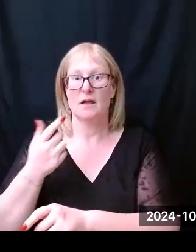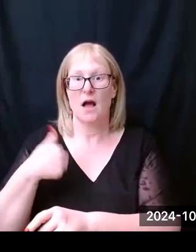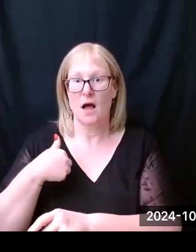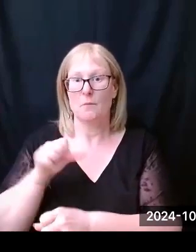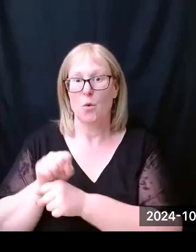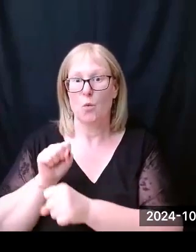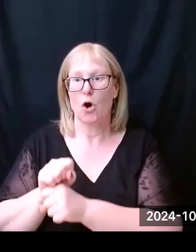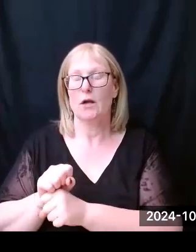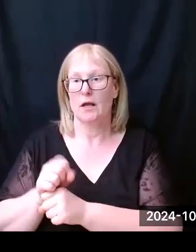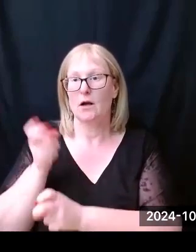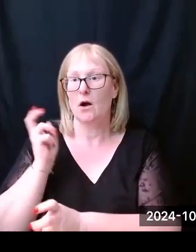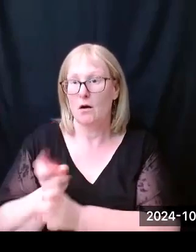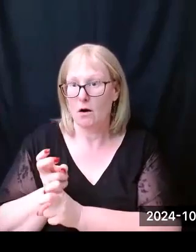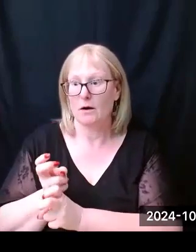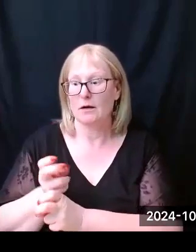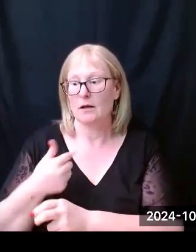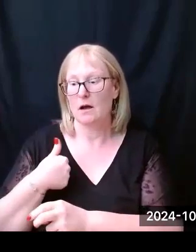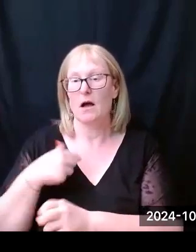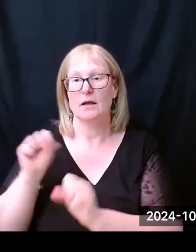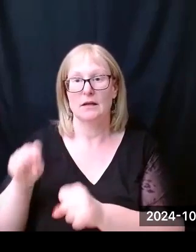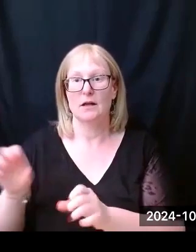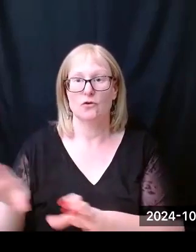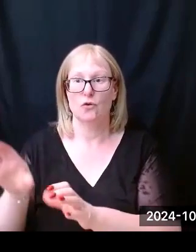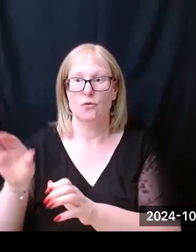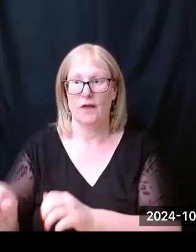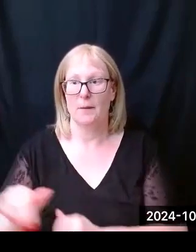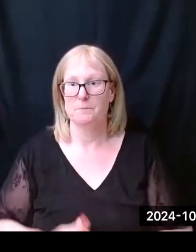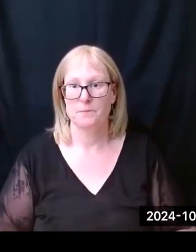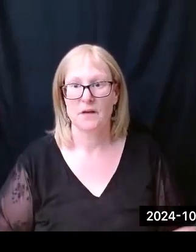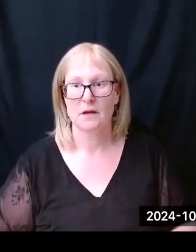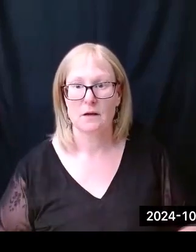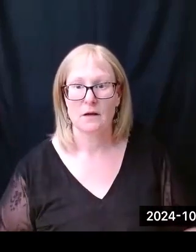Self-efficacy. I'm going to second. That is really important.